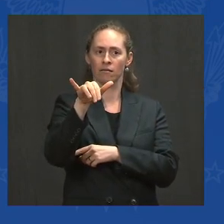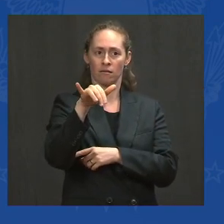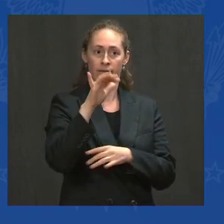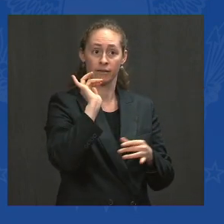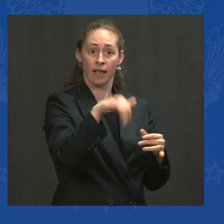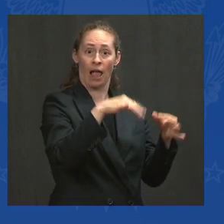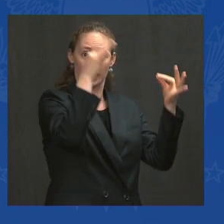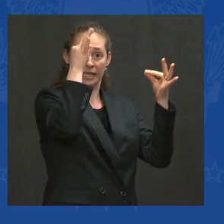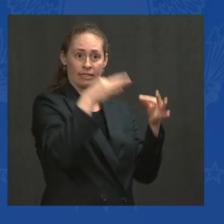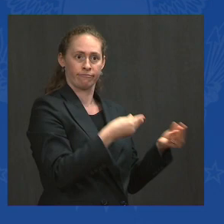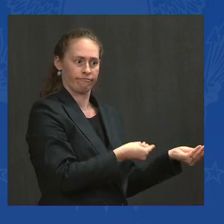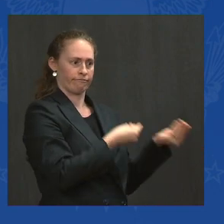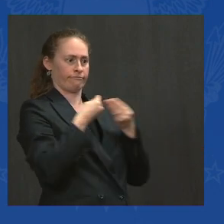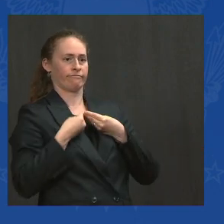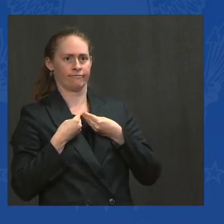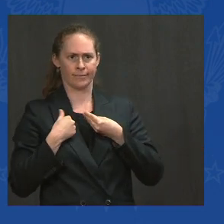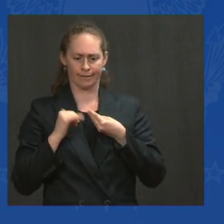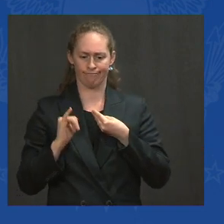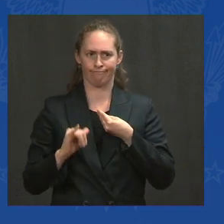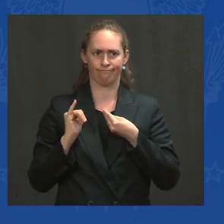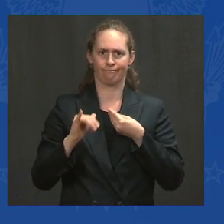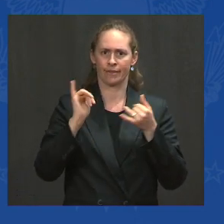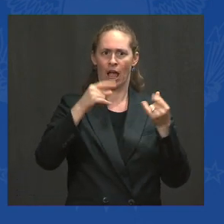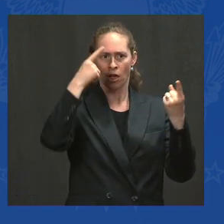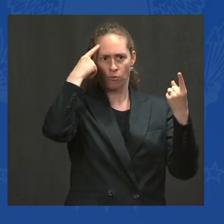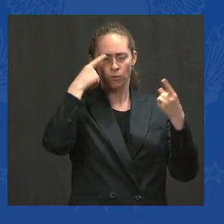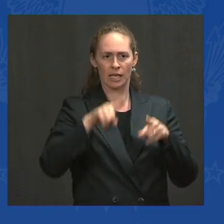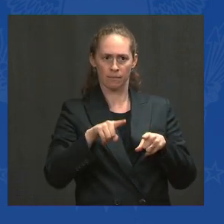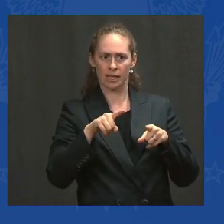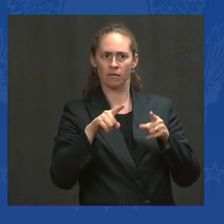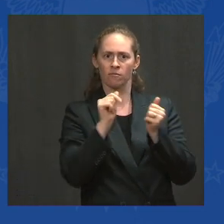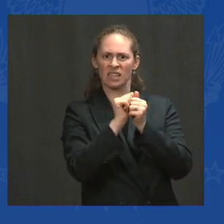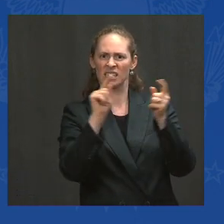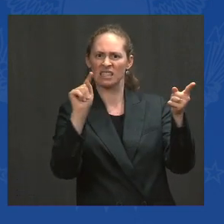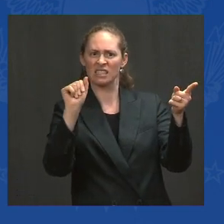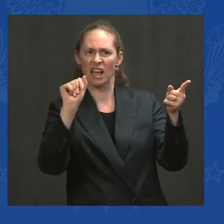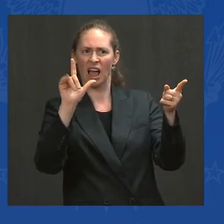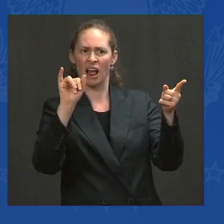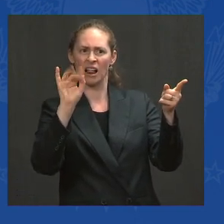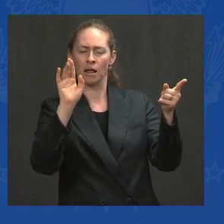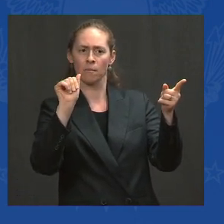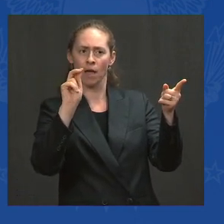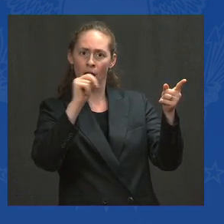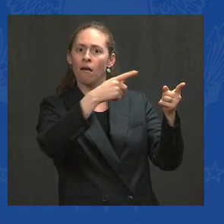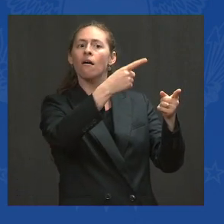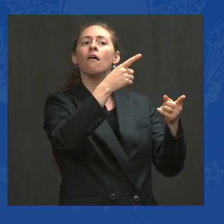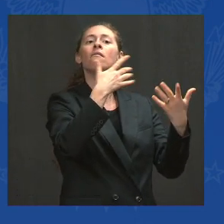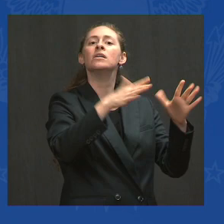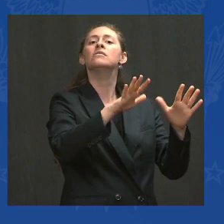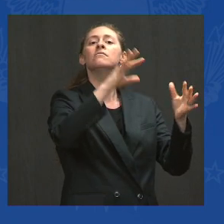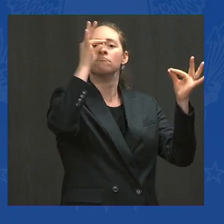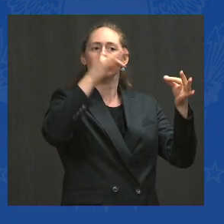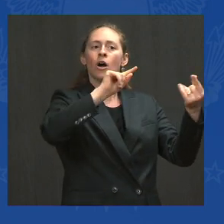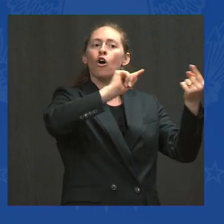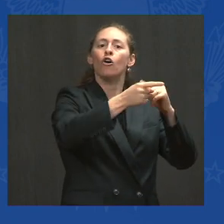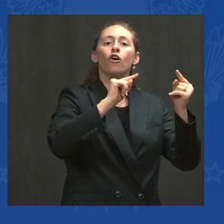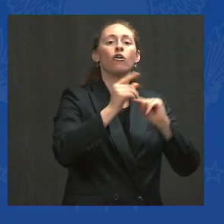That agreement was the reason the Taliban had ceased major attacks against U.S. forces. If, in April, I had instead announced that the